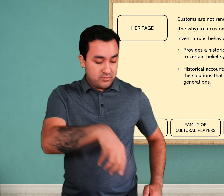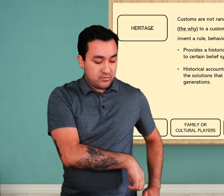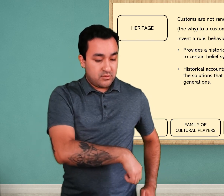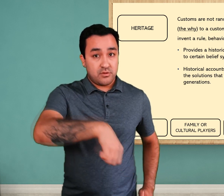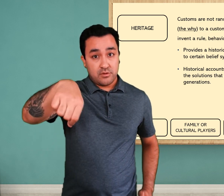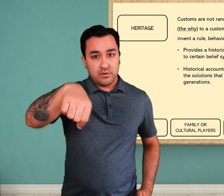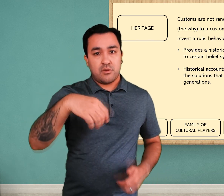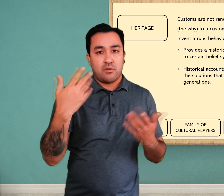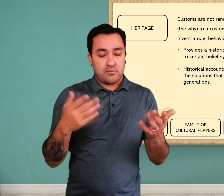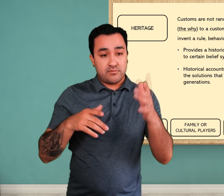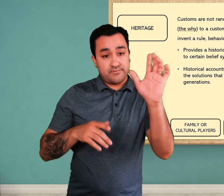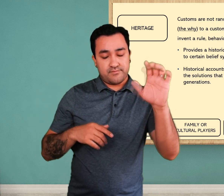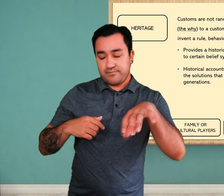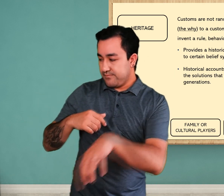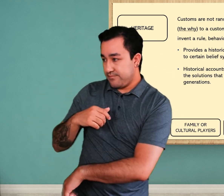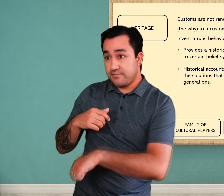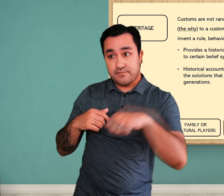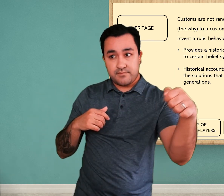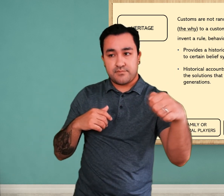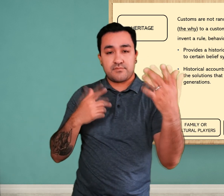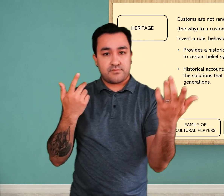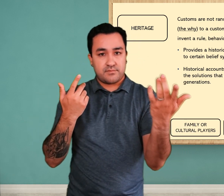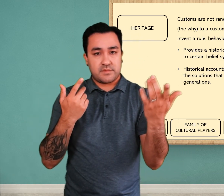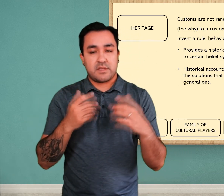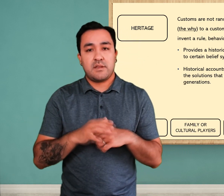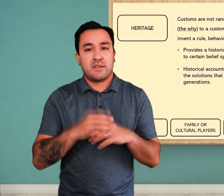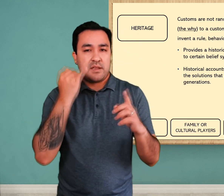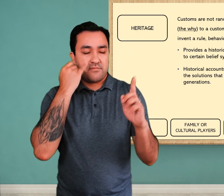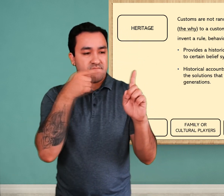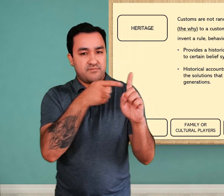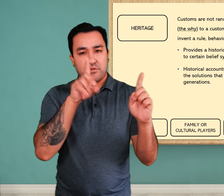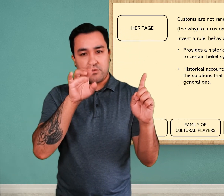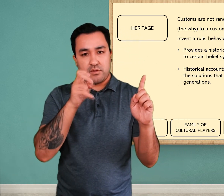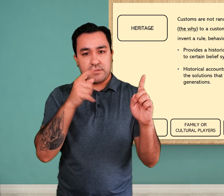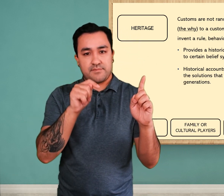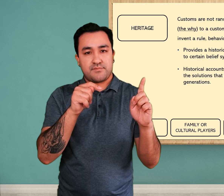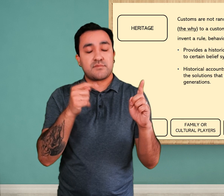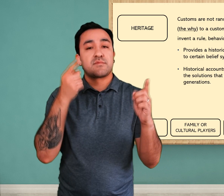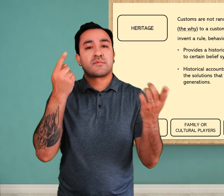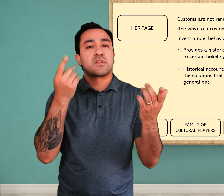with a sword on the left hip. This is done for the ease of unsheathing the sword.